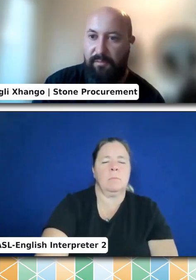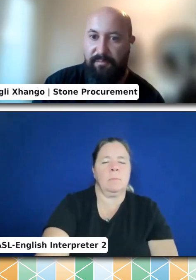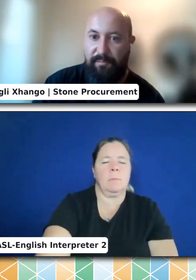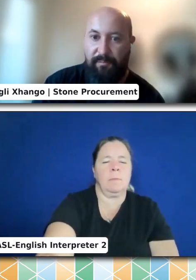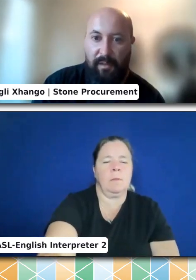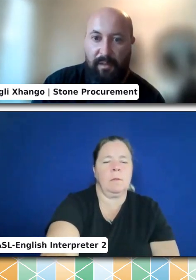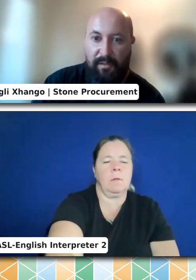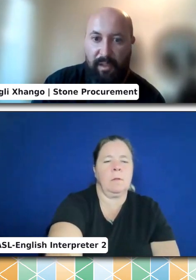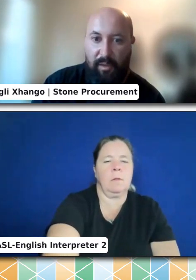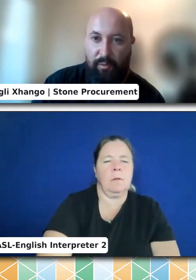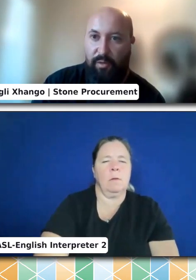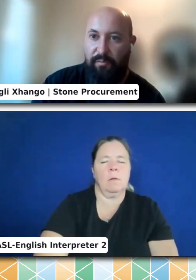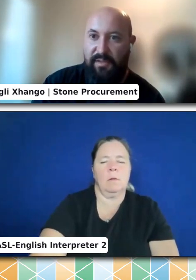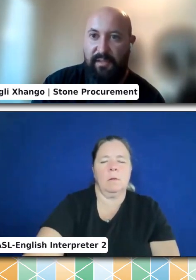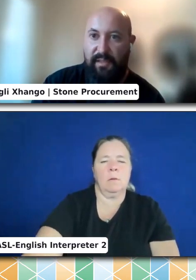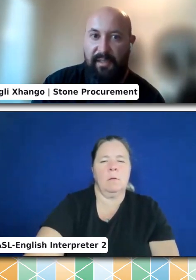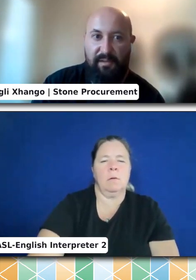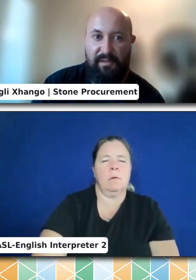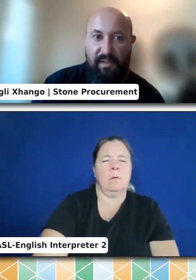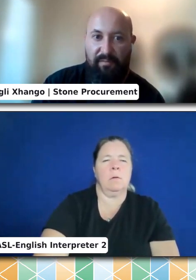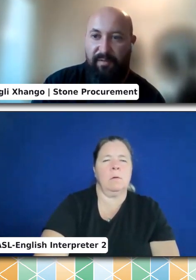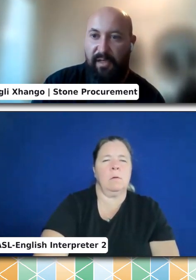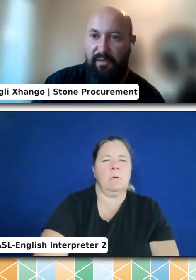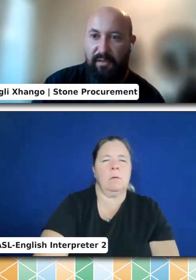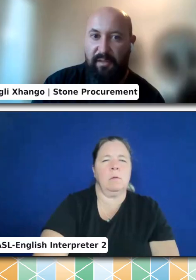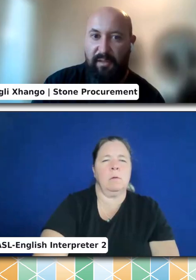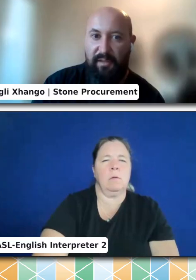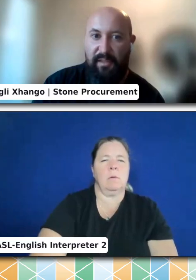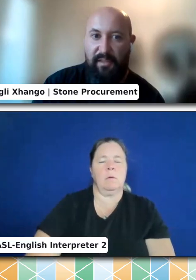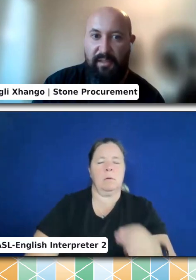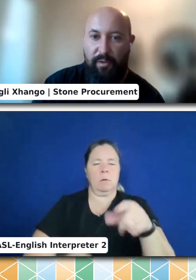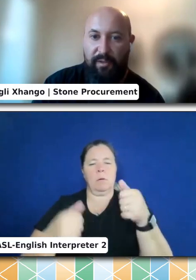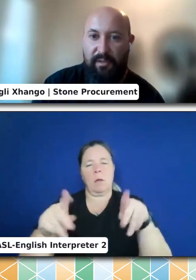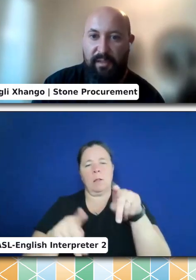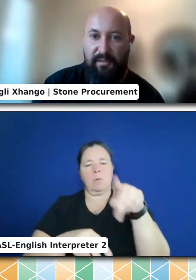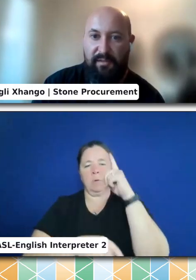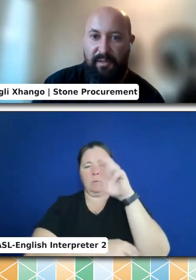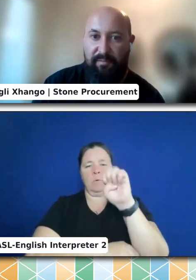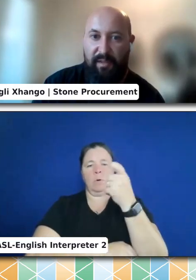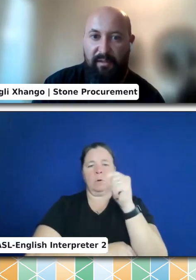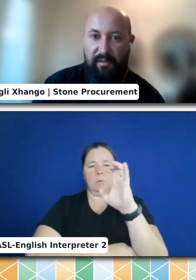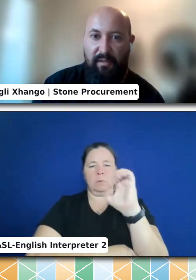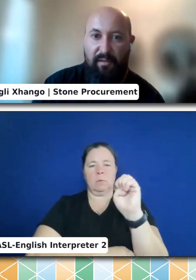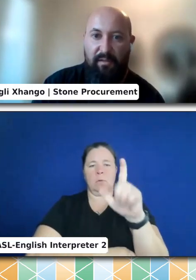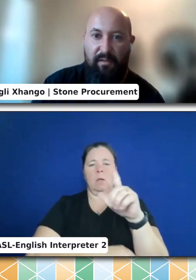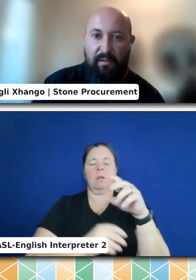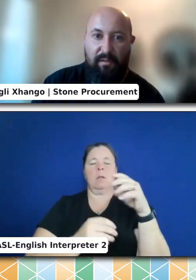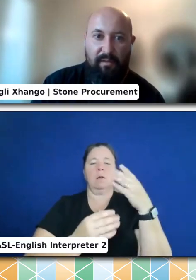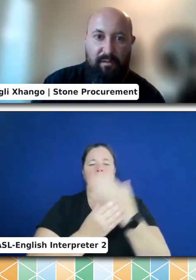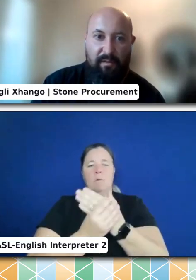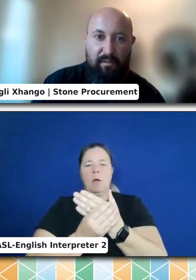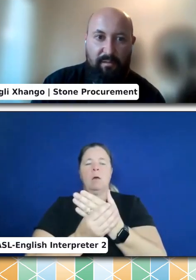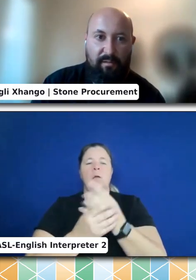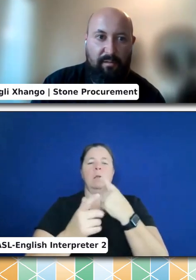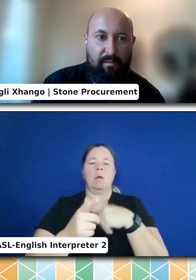Download all of these as an Excel file, and then import it as an Excel file.